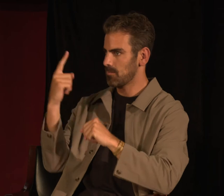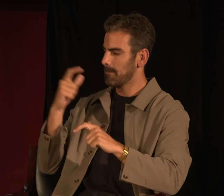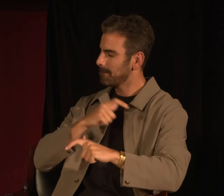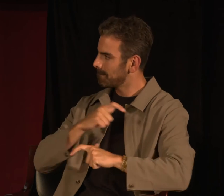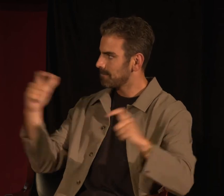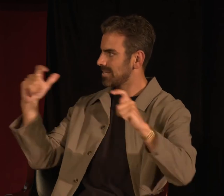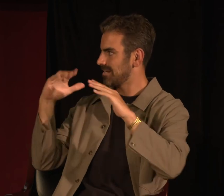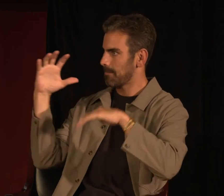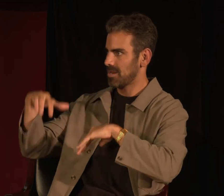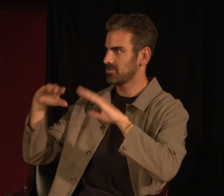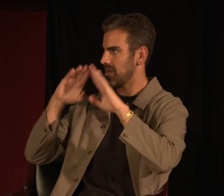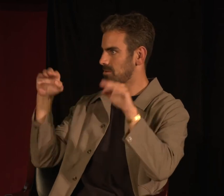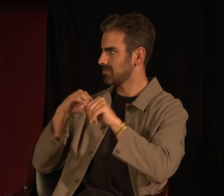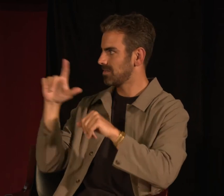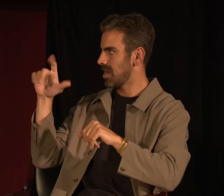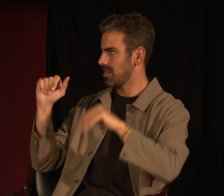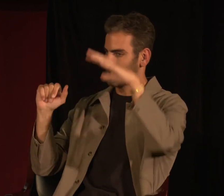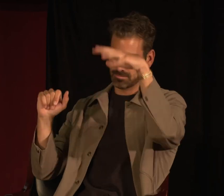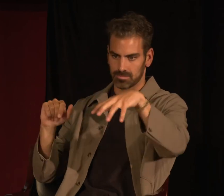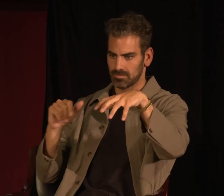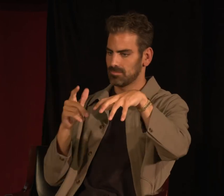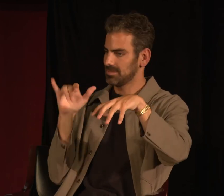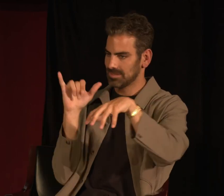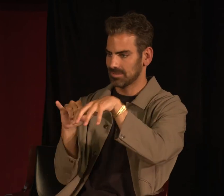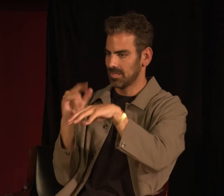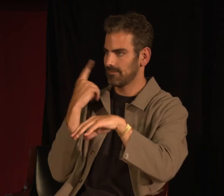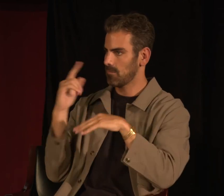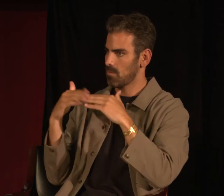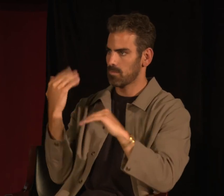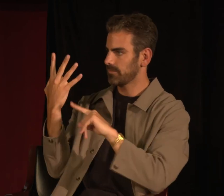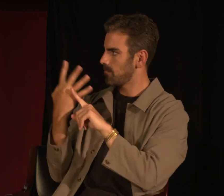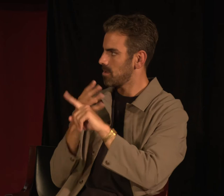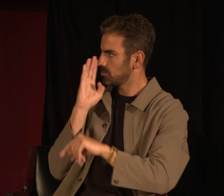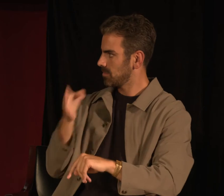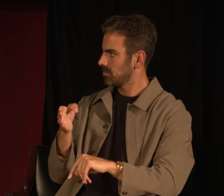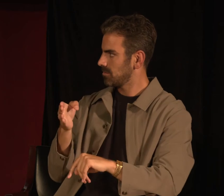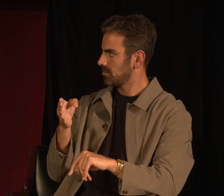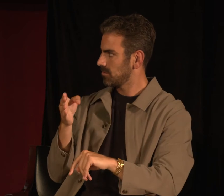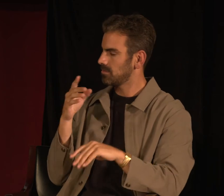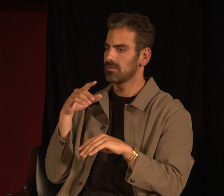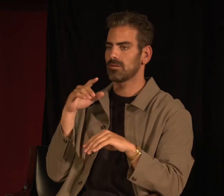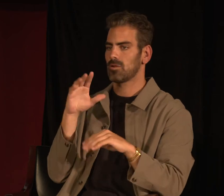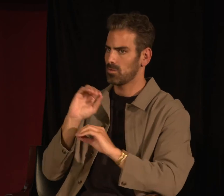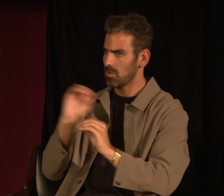You're in a massive mansion with all these other models in Los Angeles, and you've got to stay there for almost four months straight.